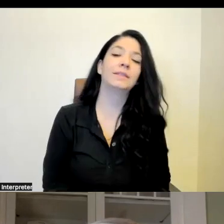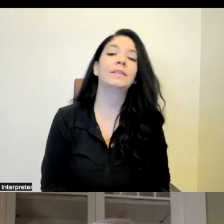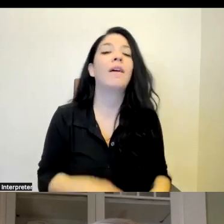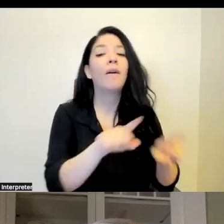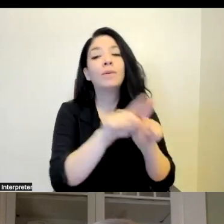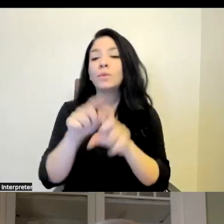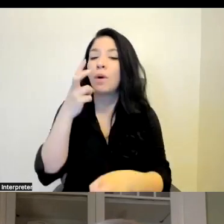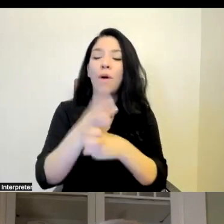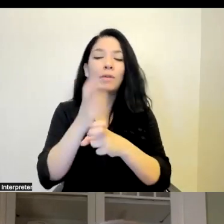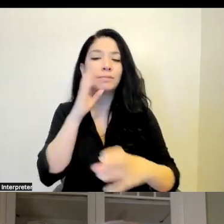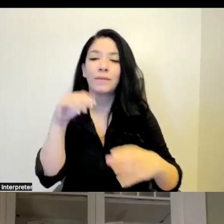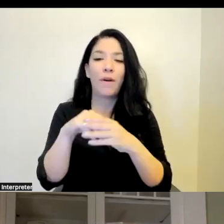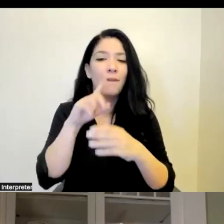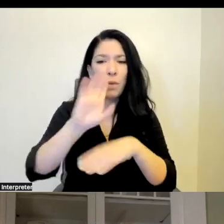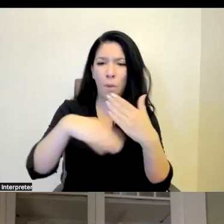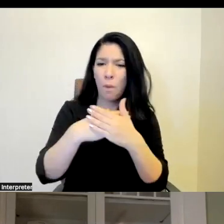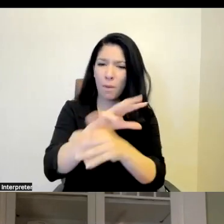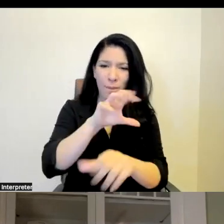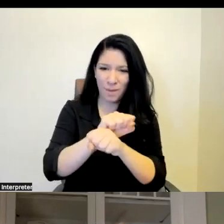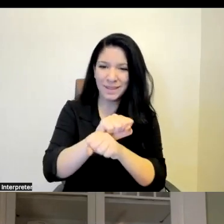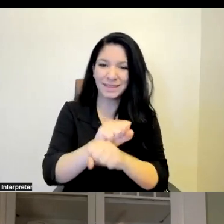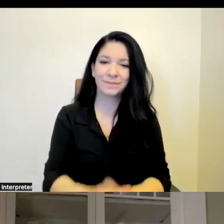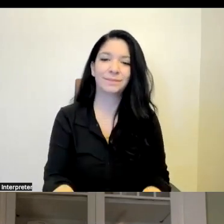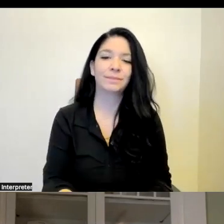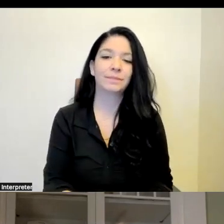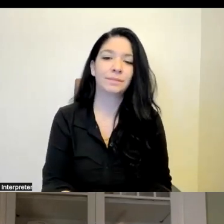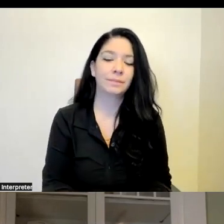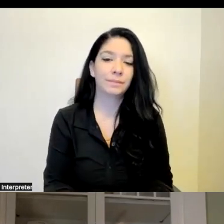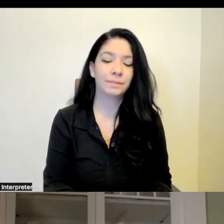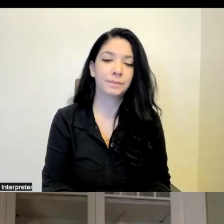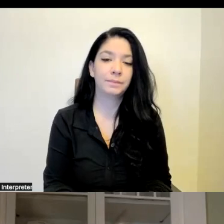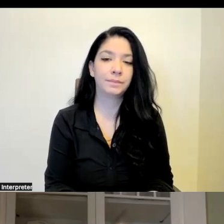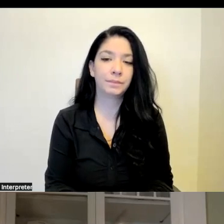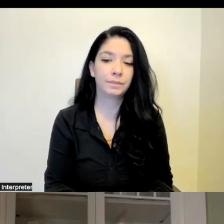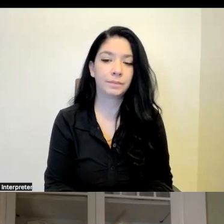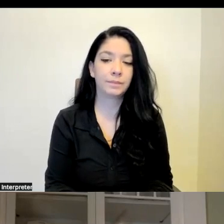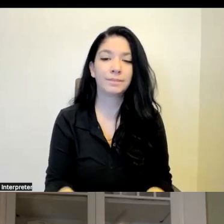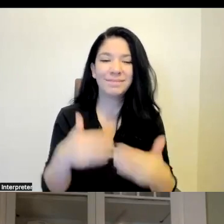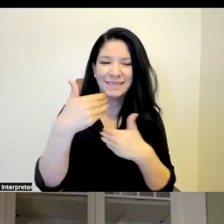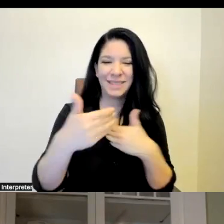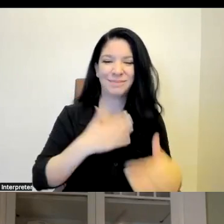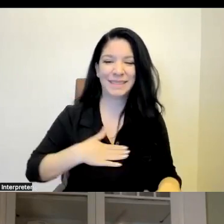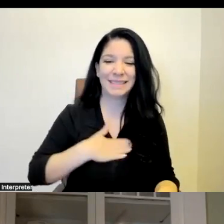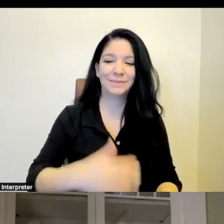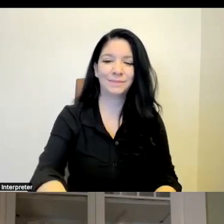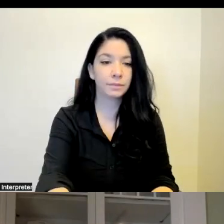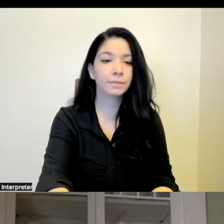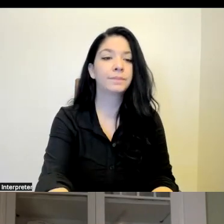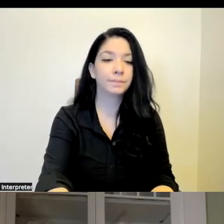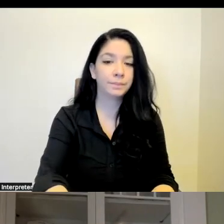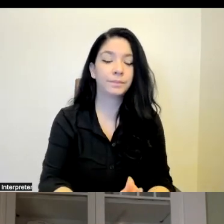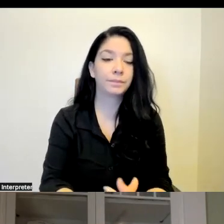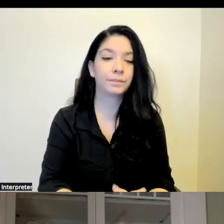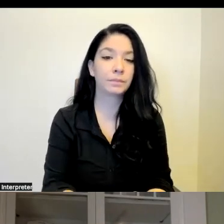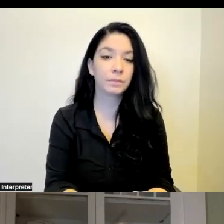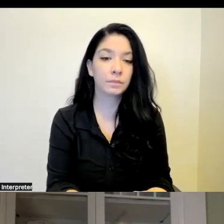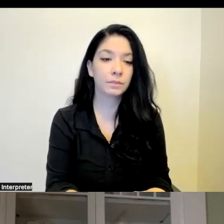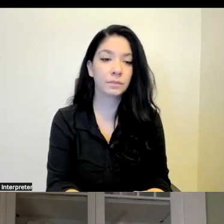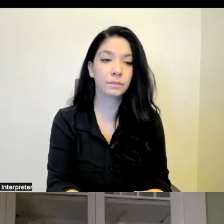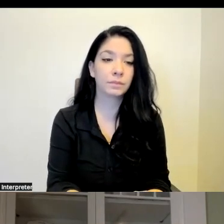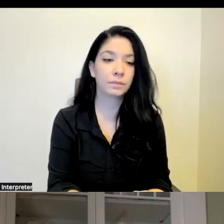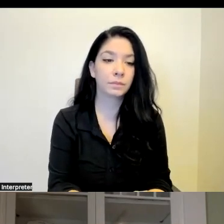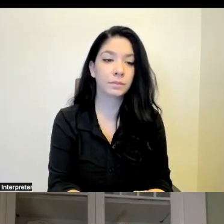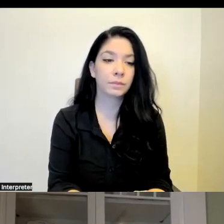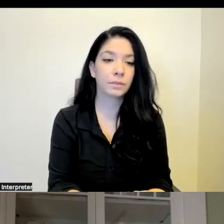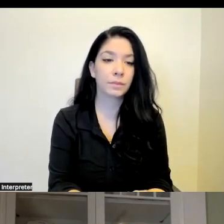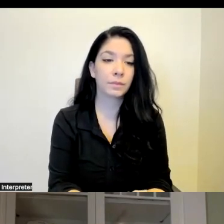in your appointments. Next slide, please. So one of the things that many patients -- many people